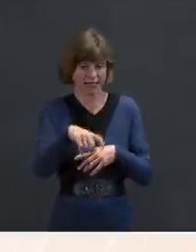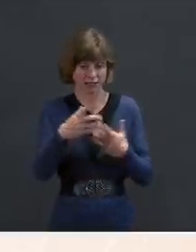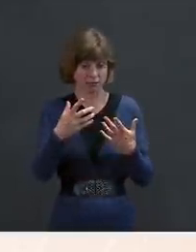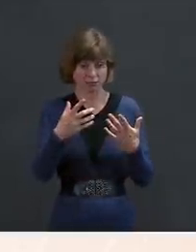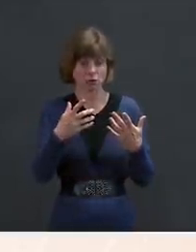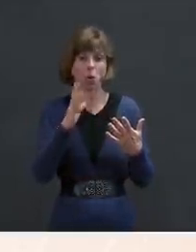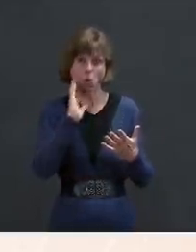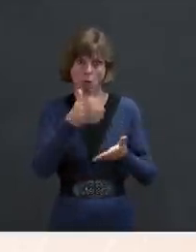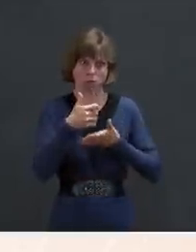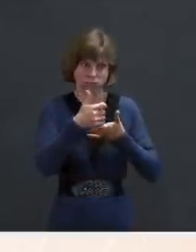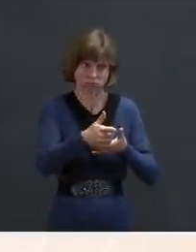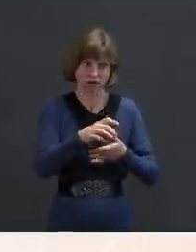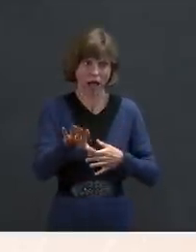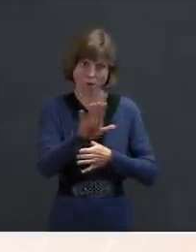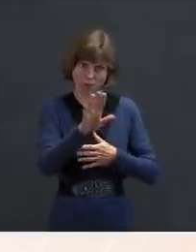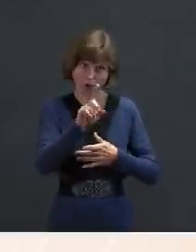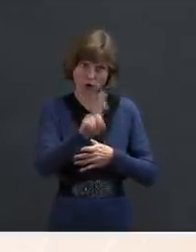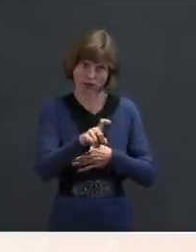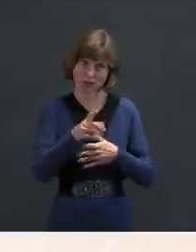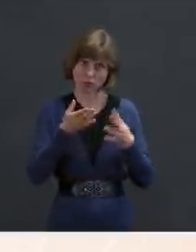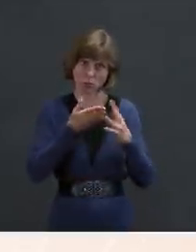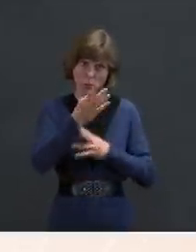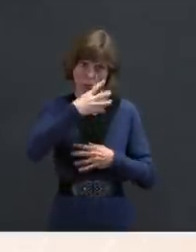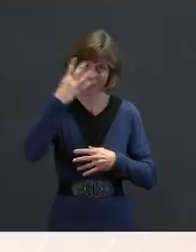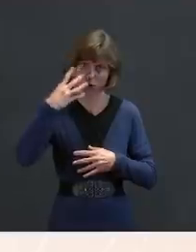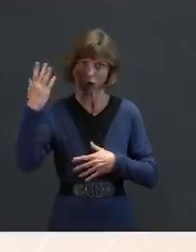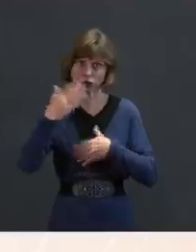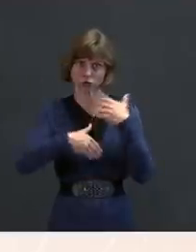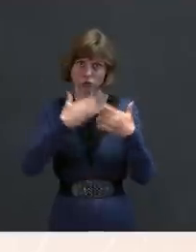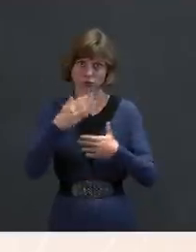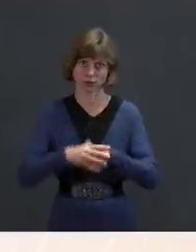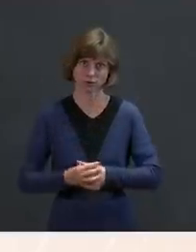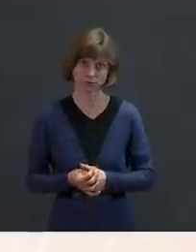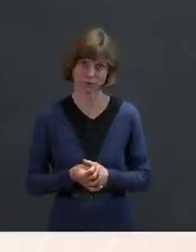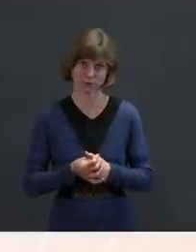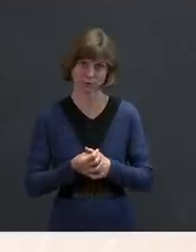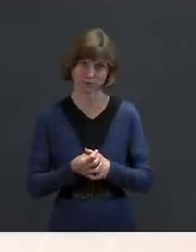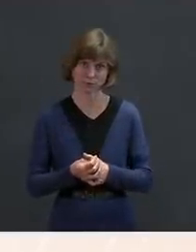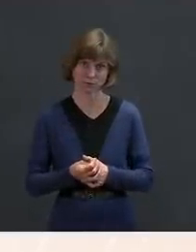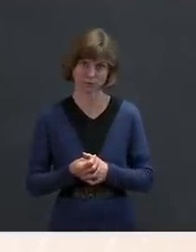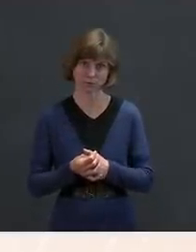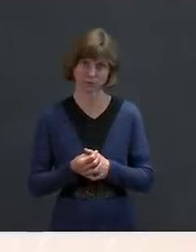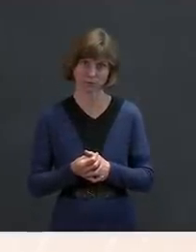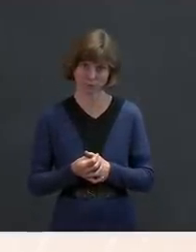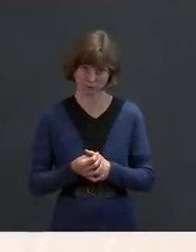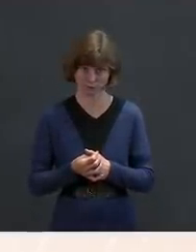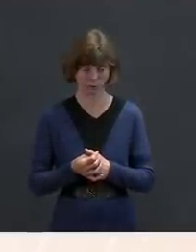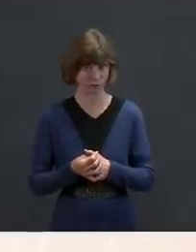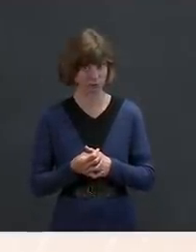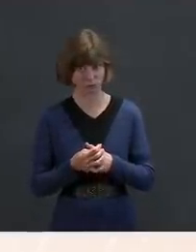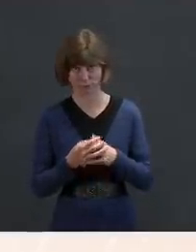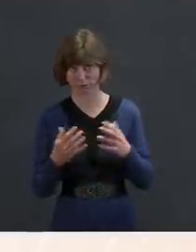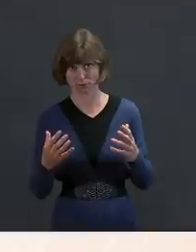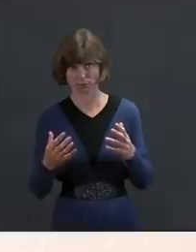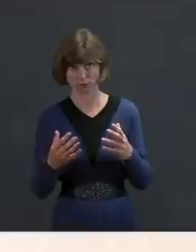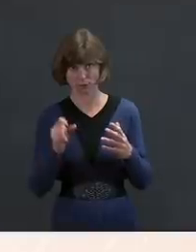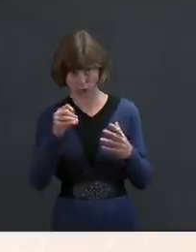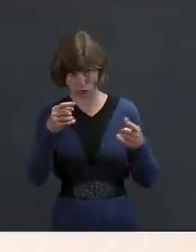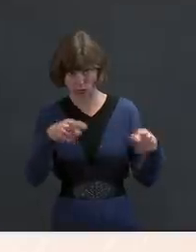as the immigration process provides. The Press: So it is happening right now? Secretary Mayorkas: Yes, it is. The Press: Okay. And if I could also ask --